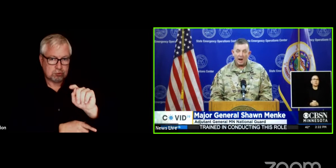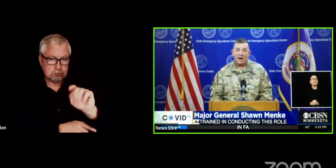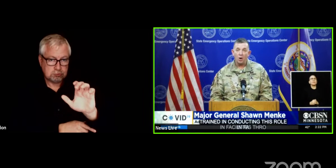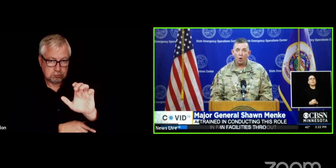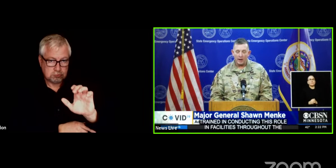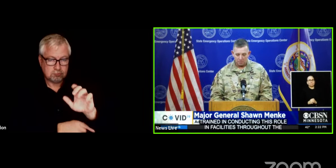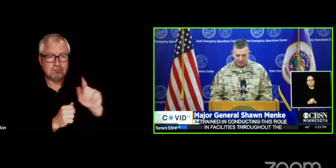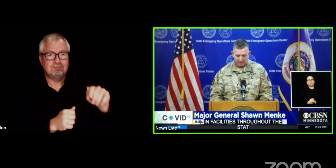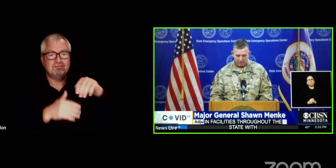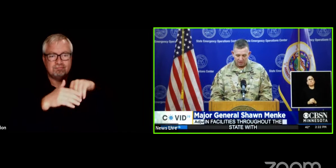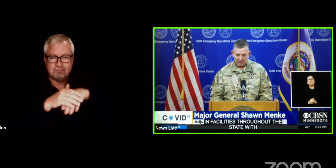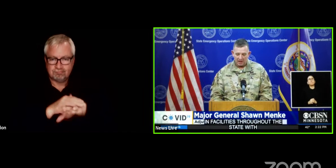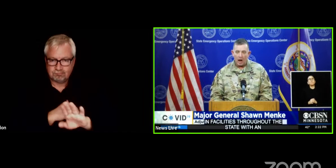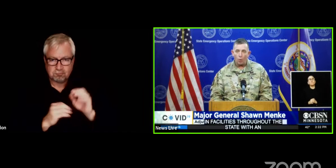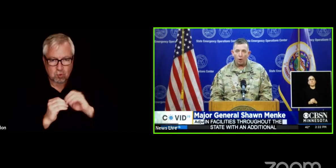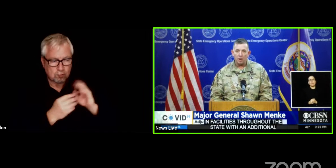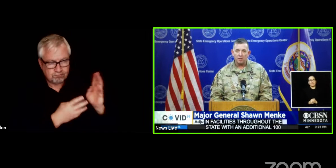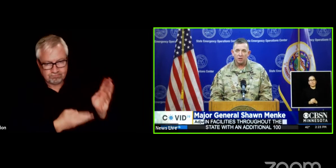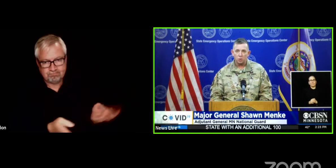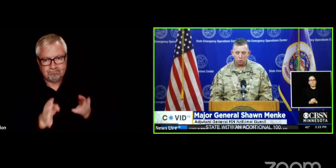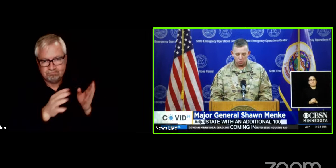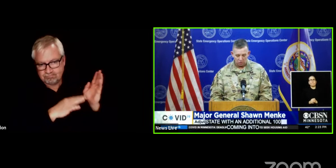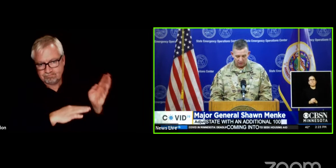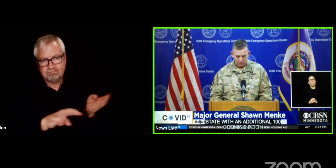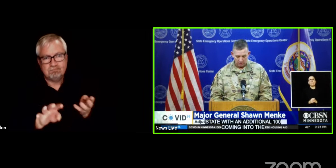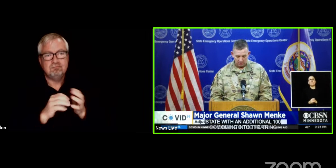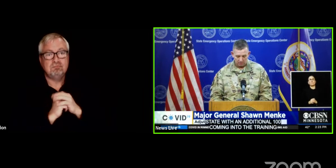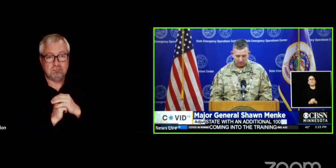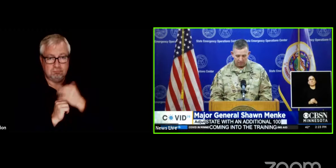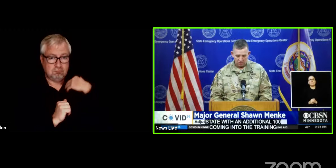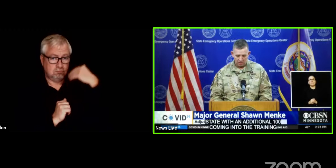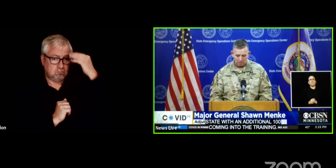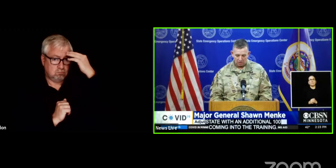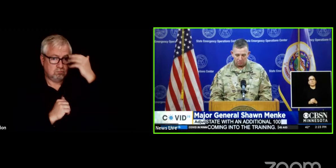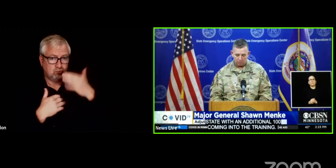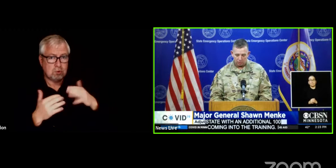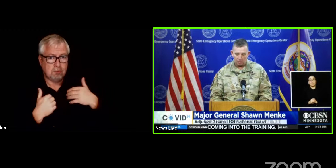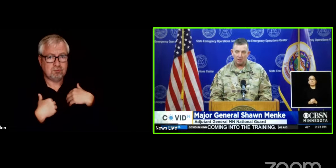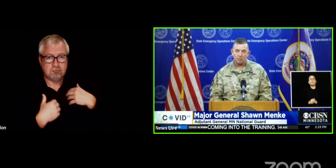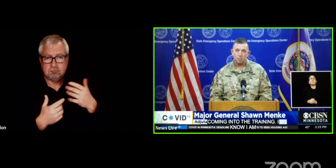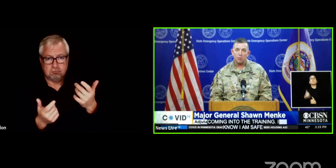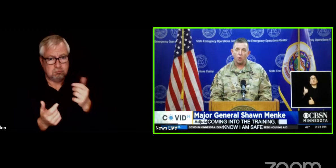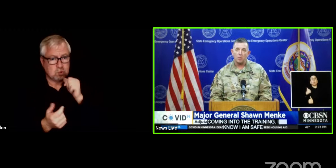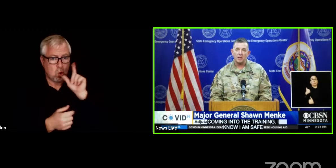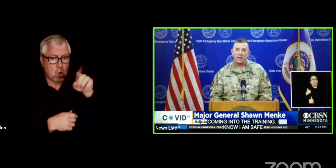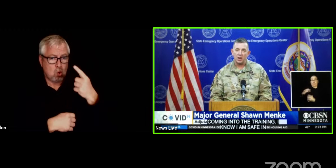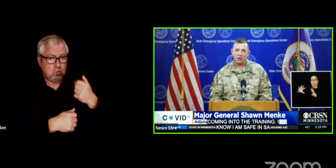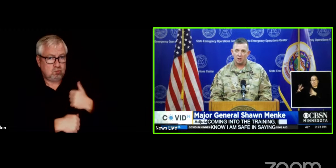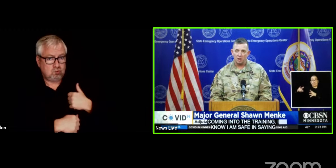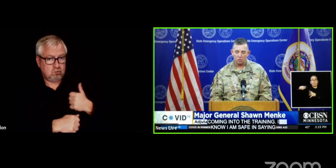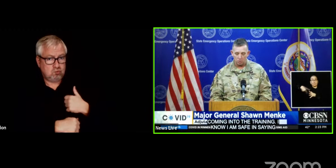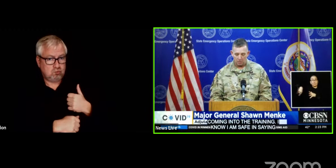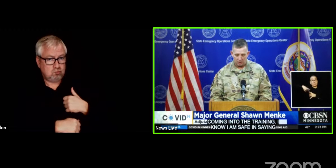I KNOW I AM SAFE IN SAYING NOT ONE OF OUR SOLDIERS OR AIR AIRMEN ENVISIONED THEMSELVES PERFORMING CARE IN A LONG-TERM CARE